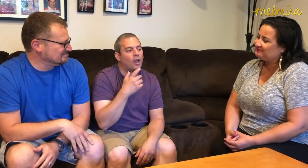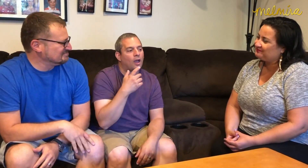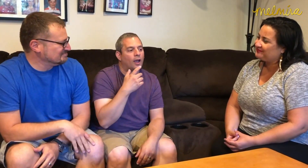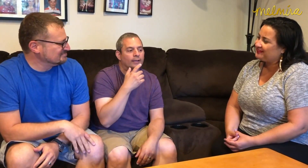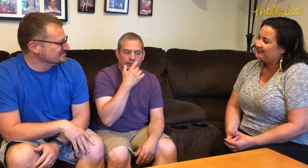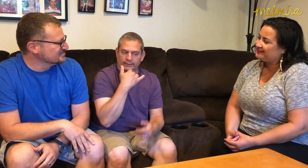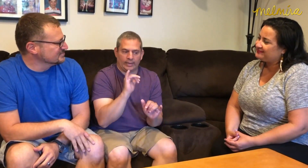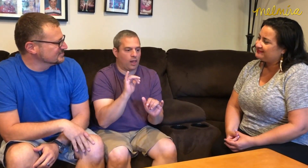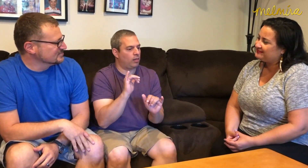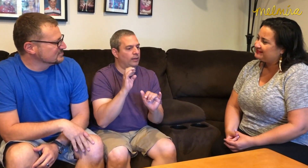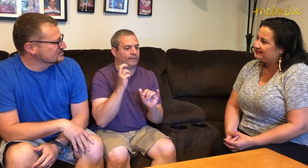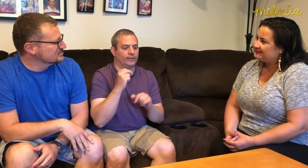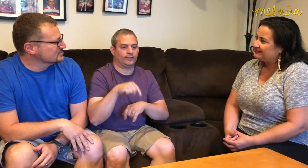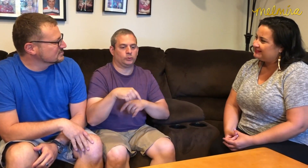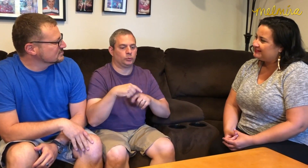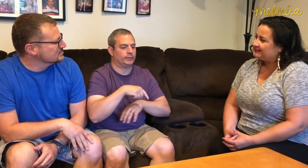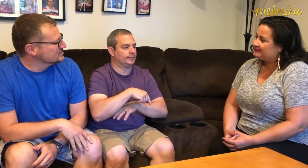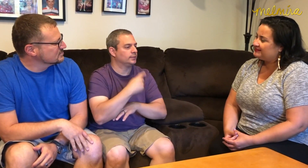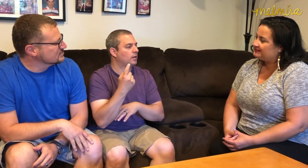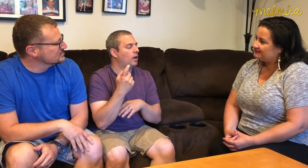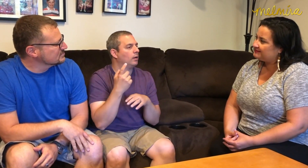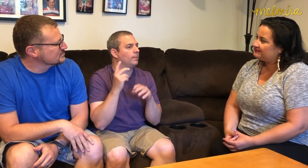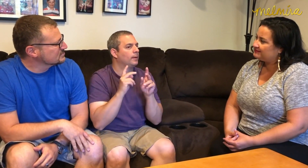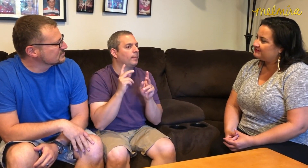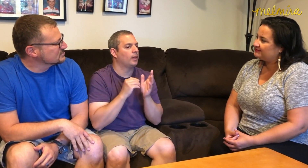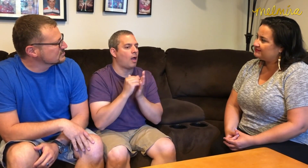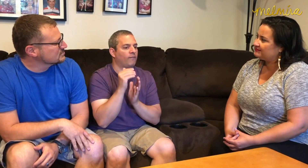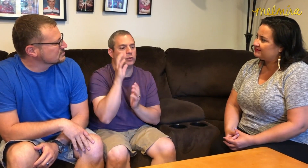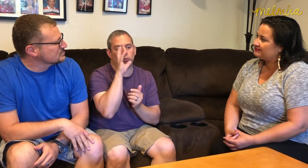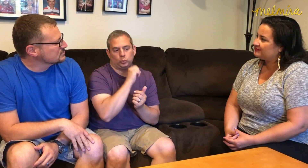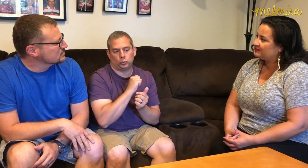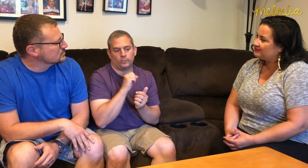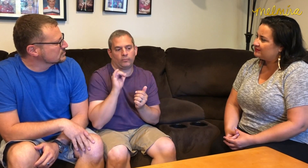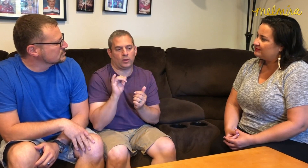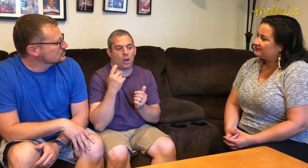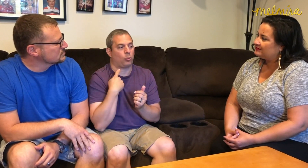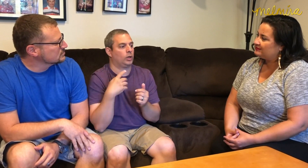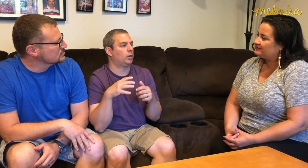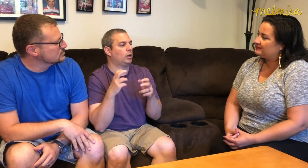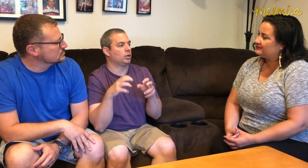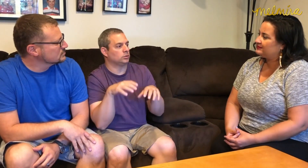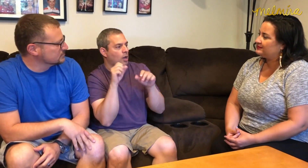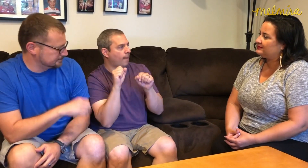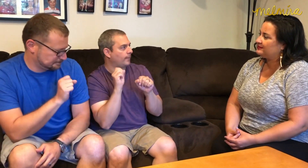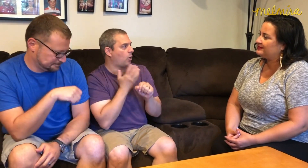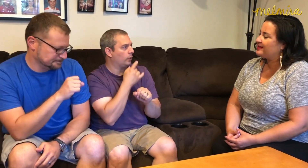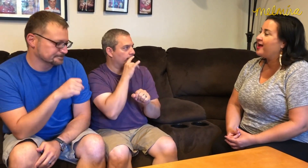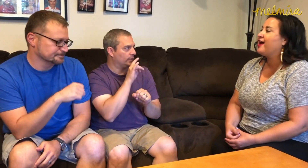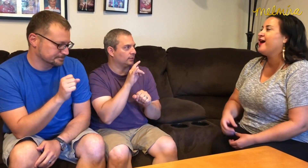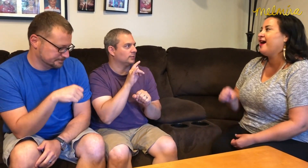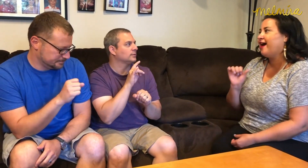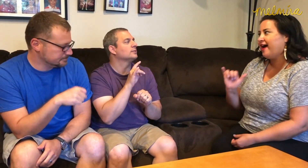Even to this date, people still often assume that we adopted our kids. Yes.